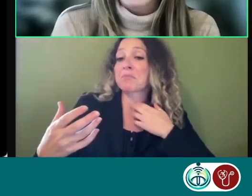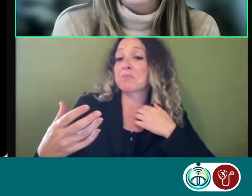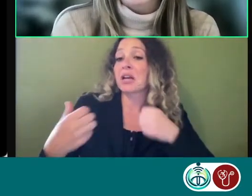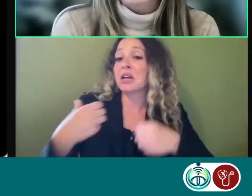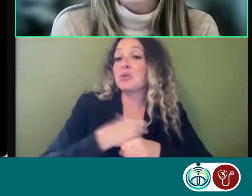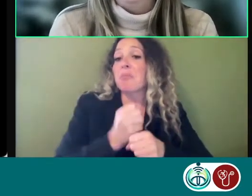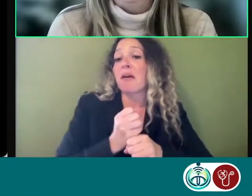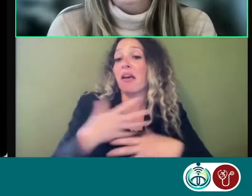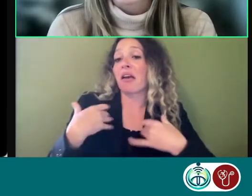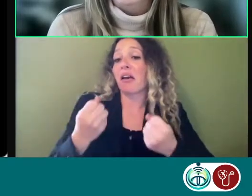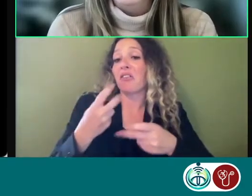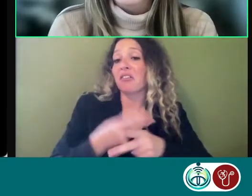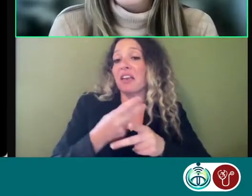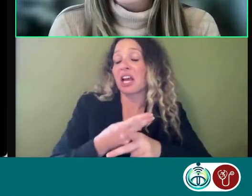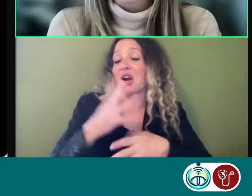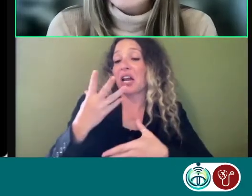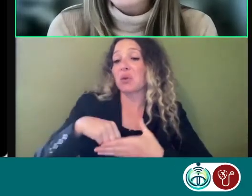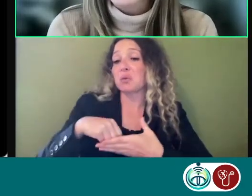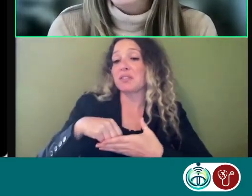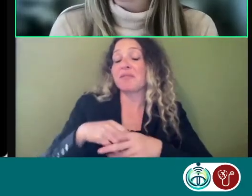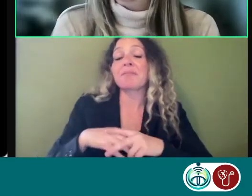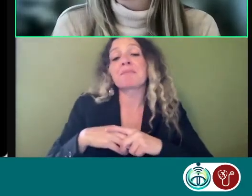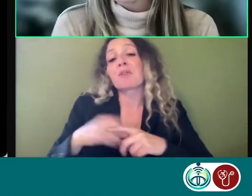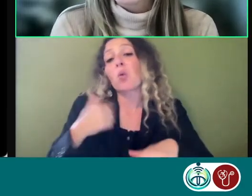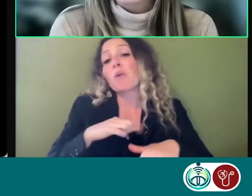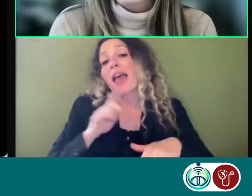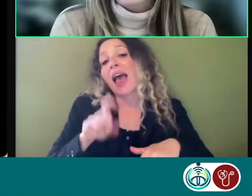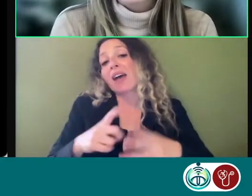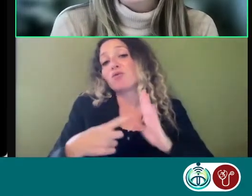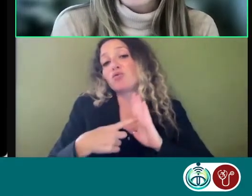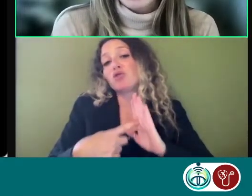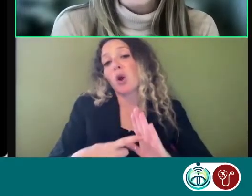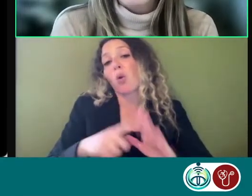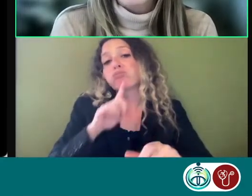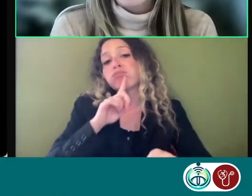and drive equitable outcomes, we have to show a real commitment to centering the perspectives